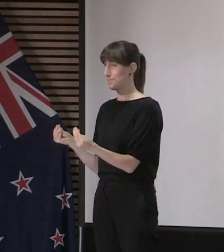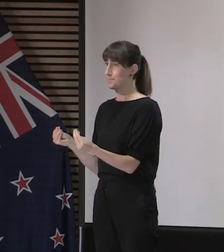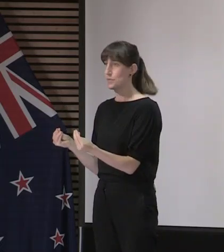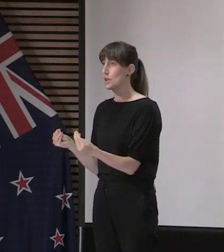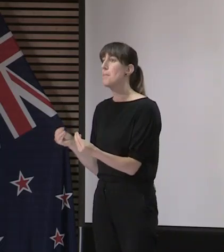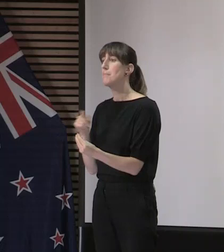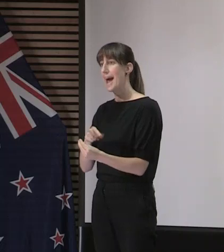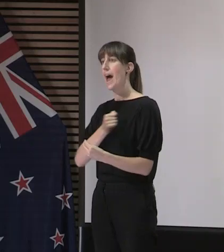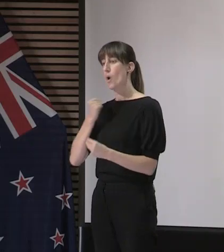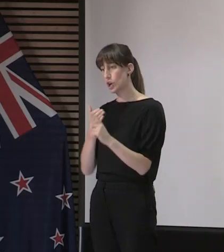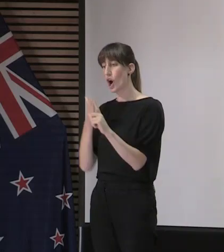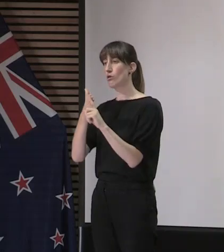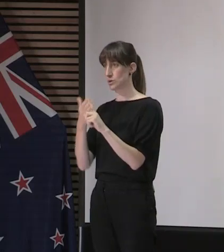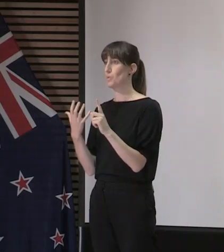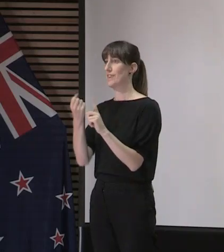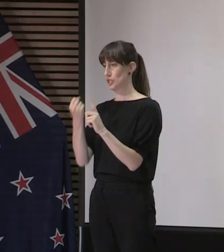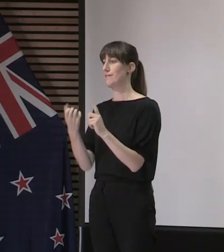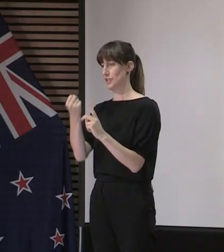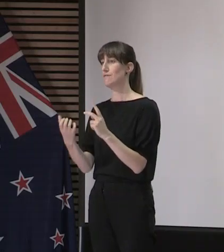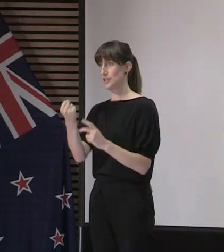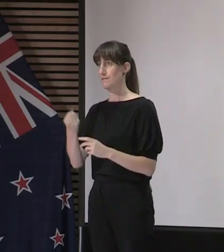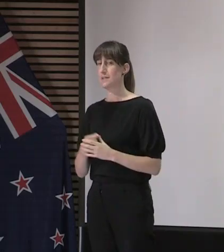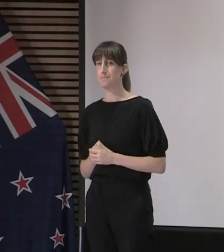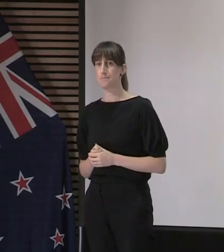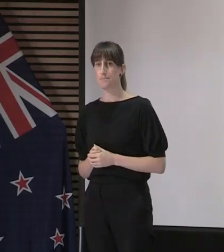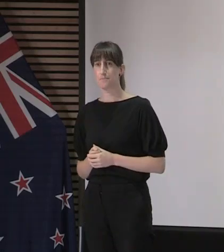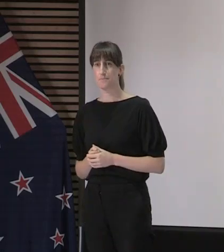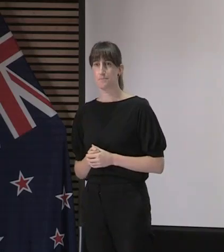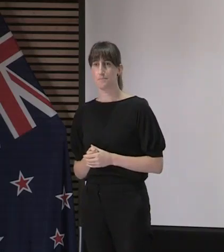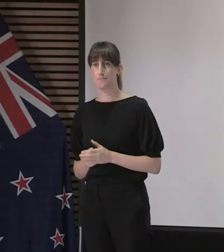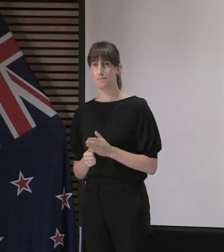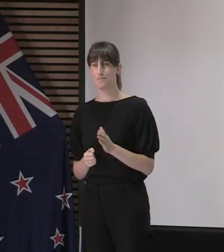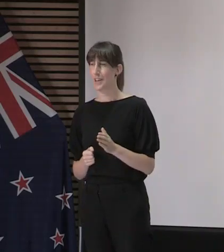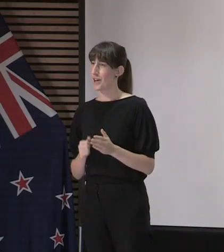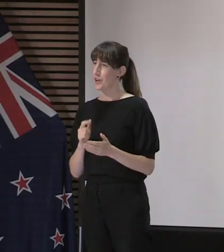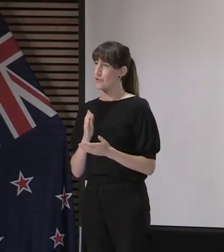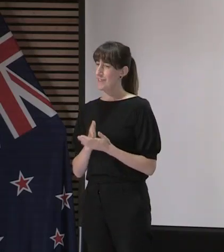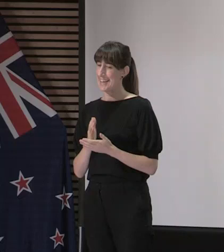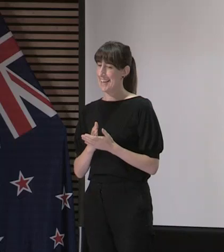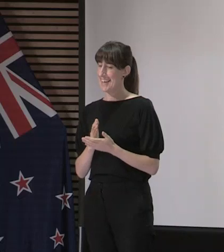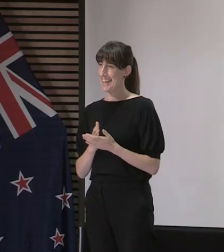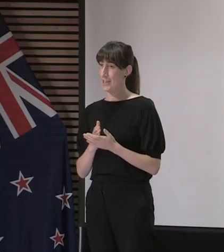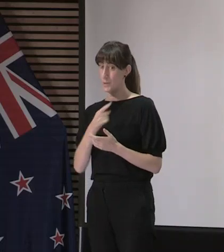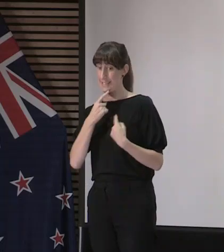"eradication". We haven't eradicated the virus but we have achieved what we wanted to achieve and our ongoing